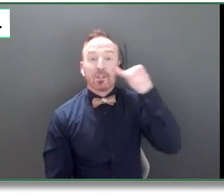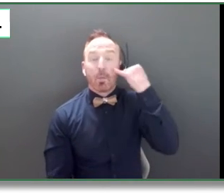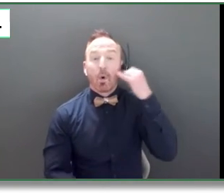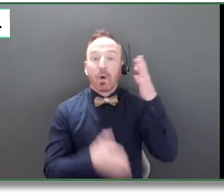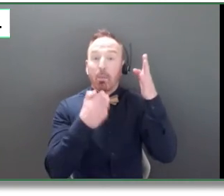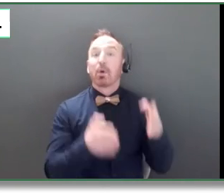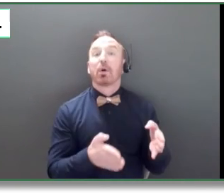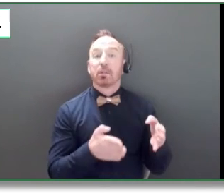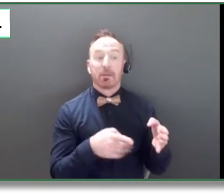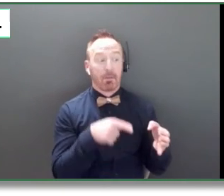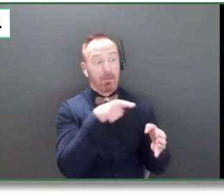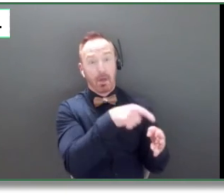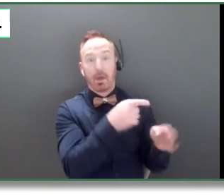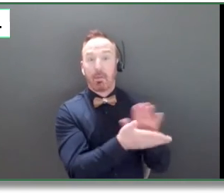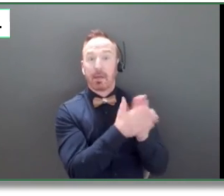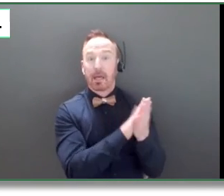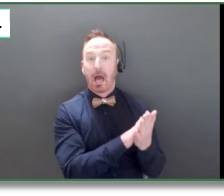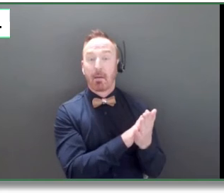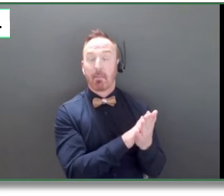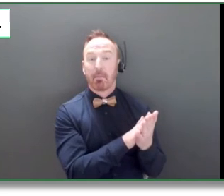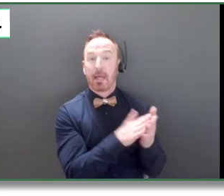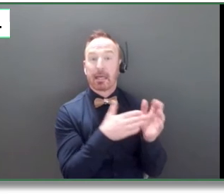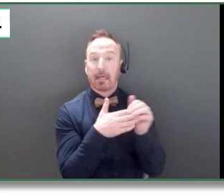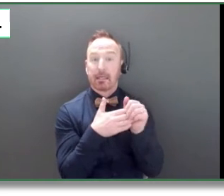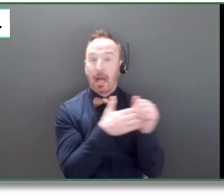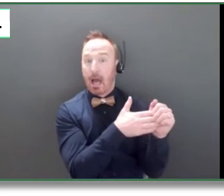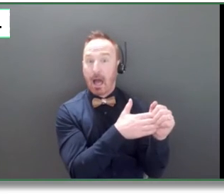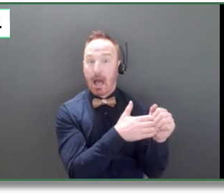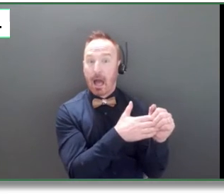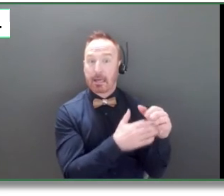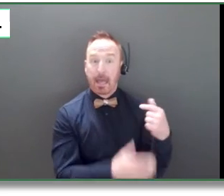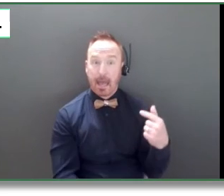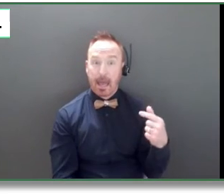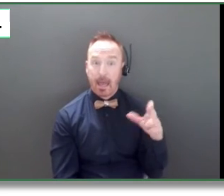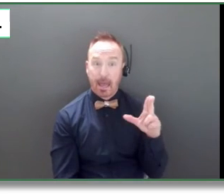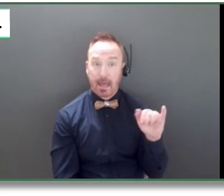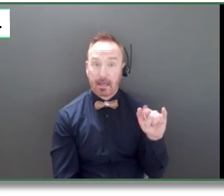uh how, do you have any advice on how to find organizations that cater to all